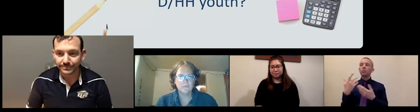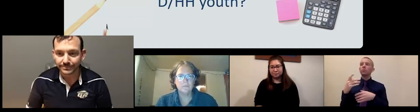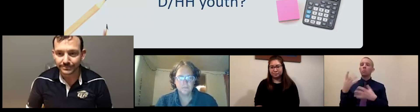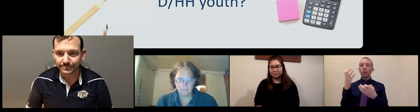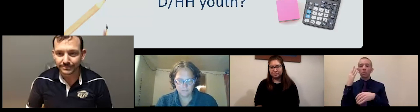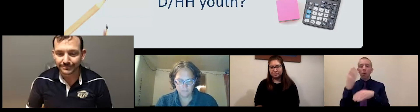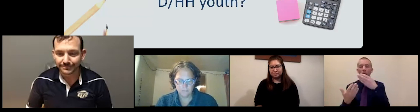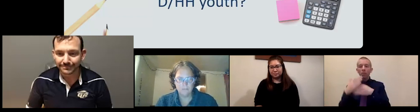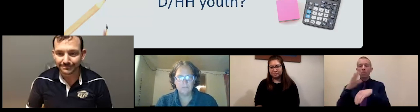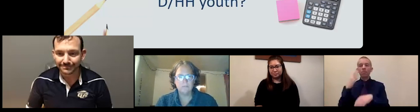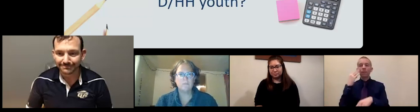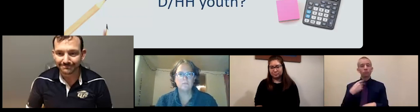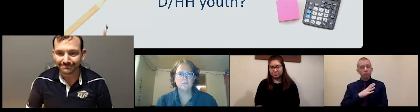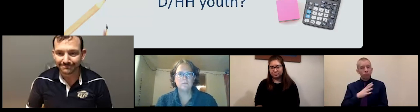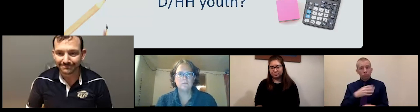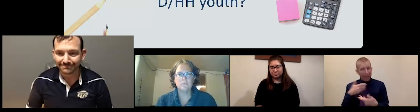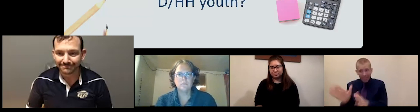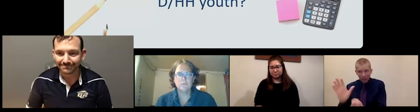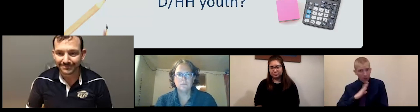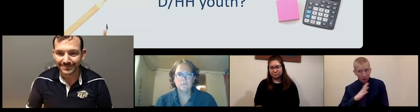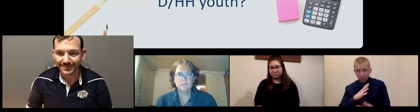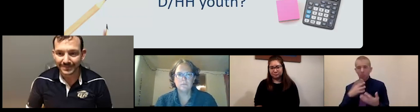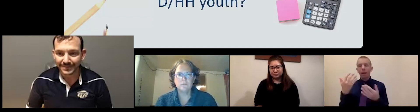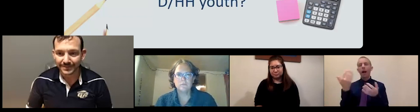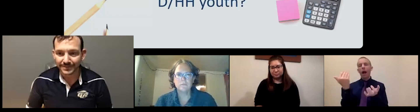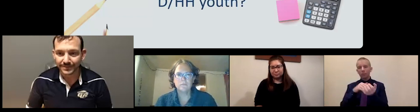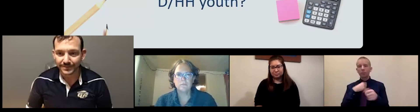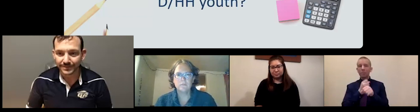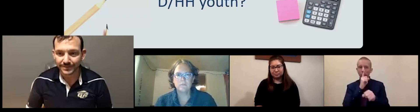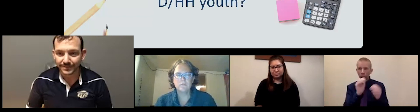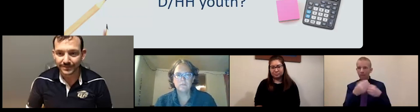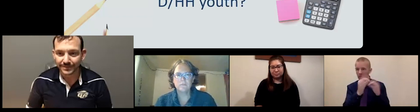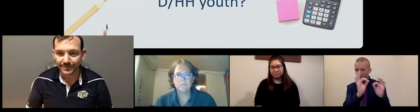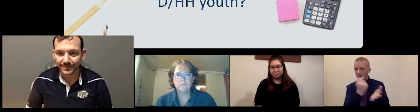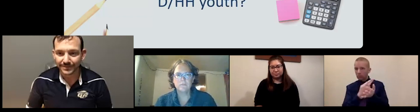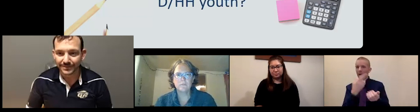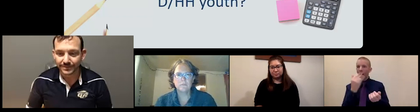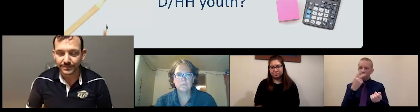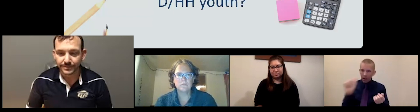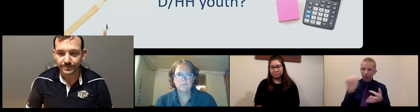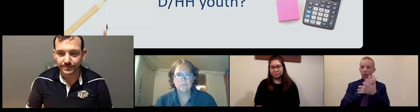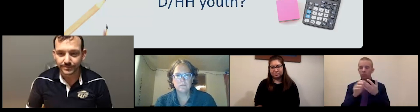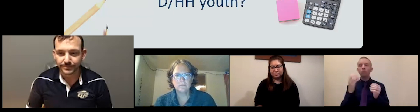He wanted hands on experience, so I let him. Again, I made sure the office approved and had a pass.